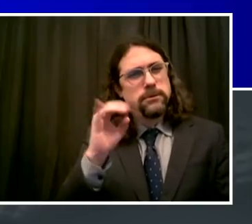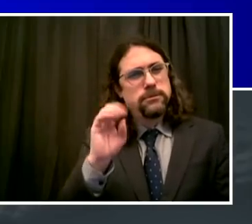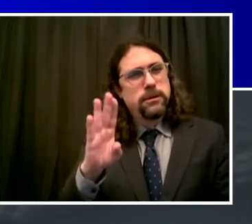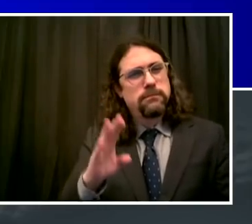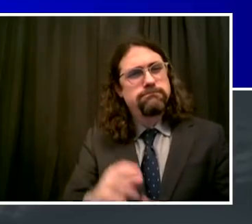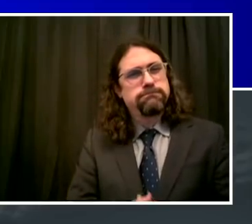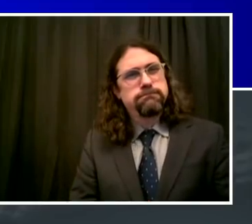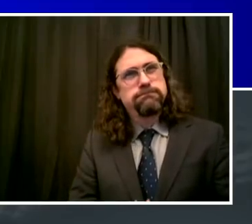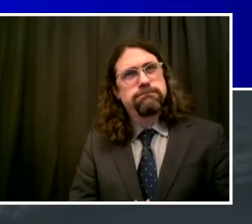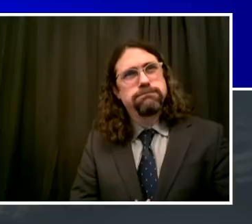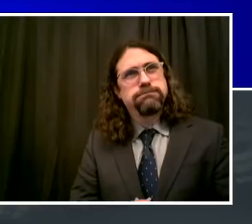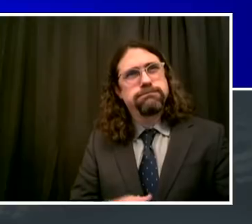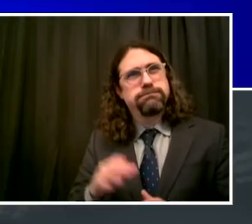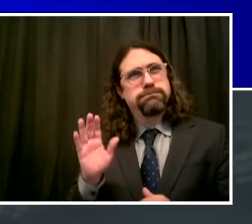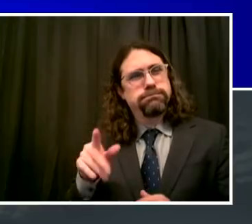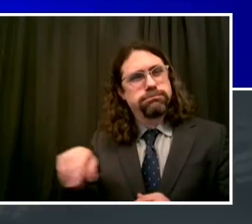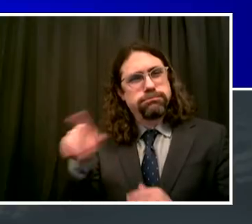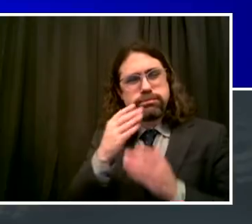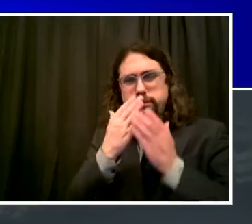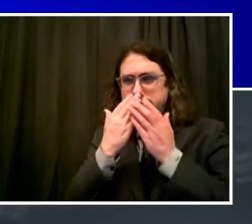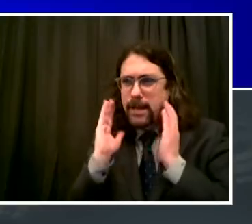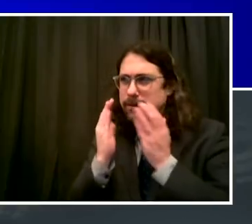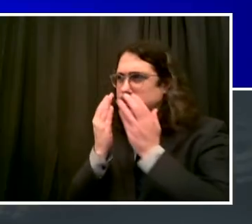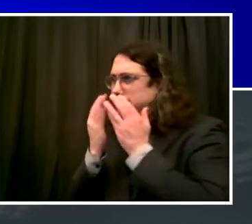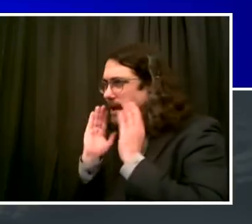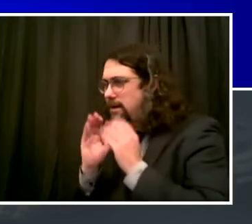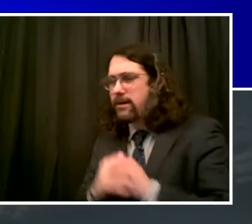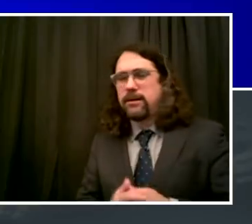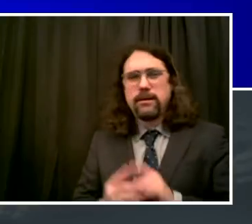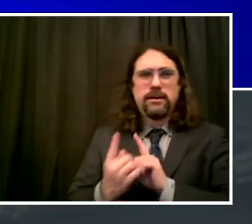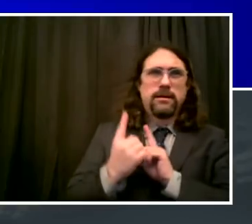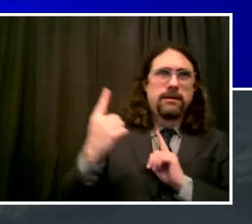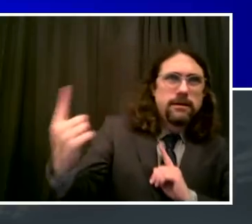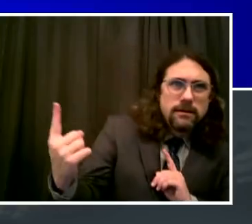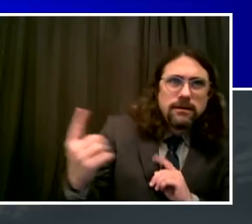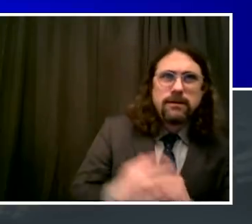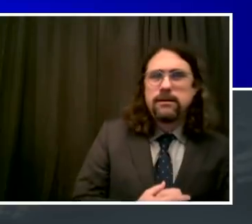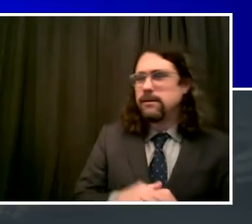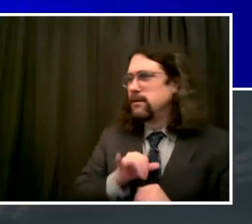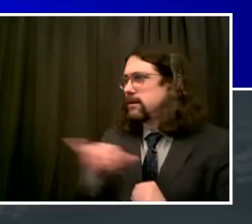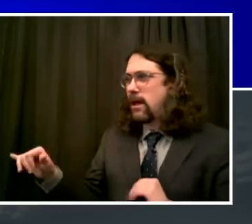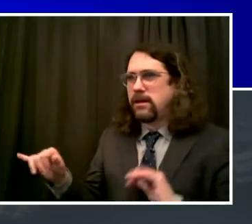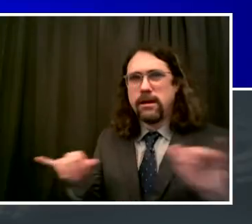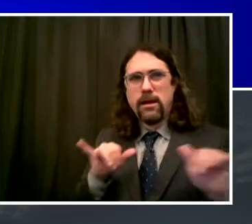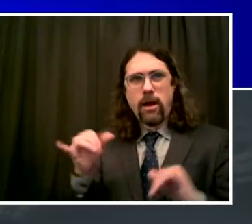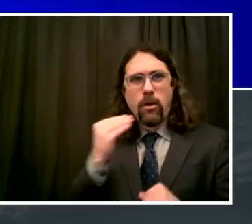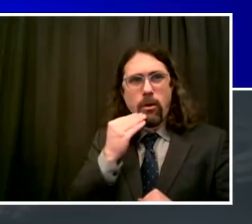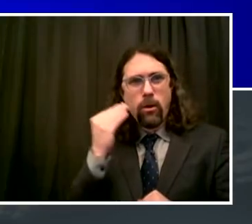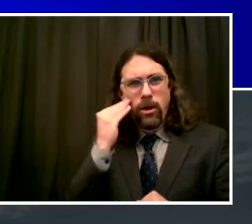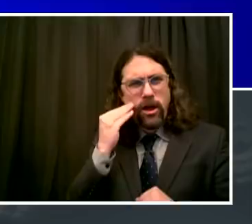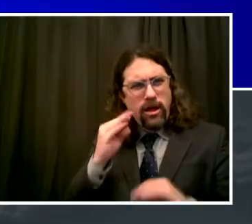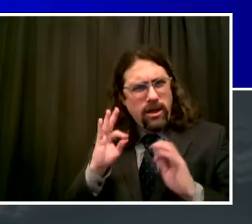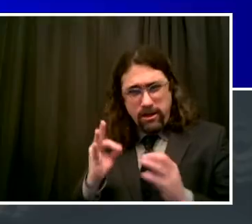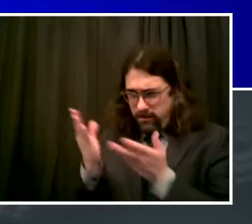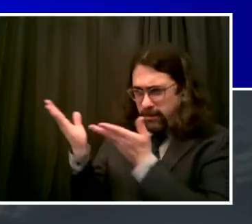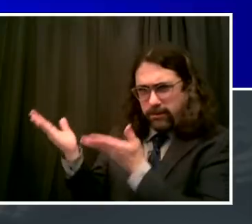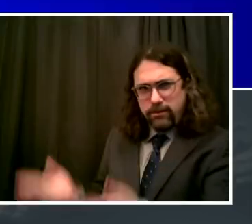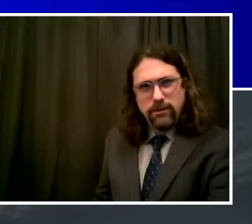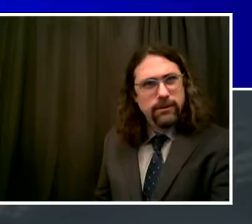KTNGI SHELTER IN PLACE SO SERIOUSLY, FACE COVERING SO